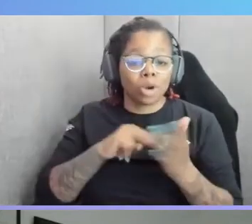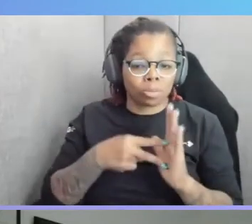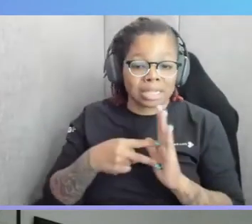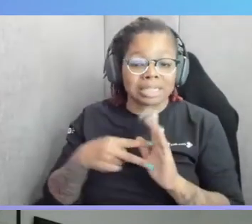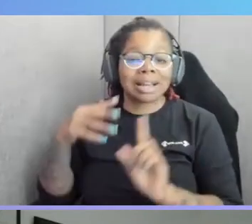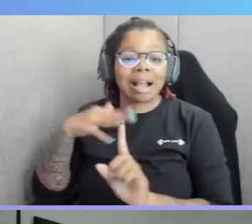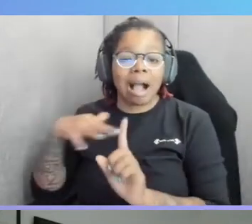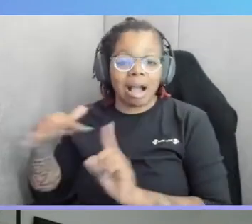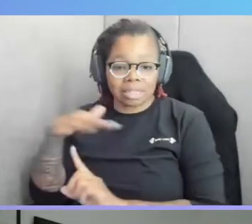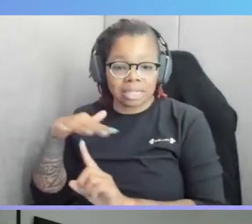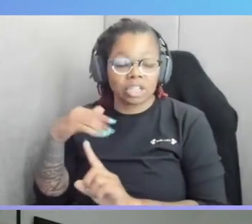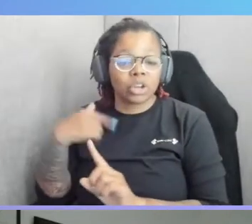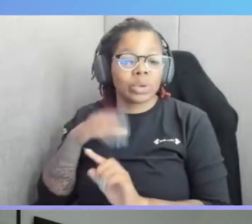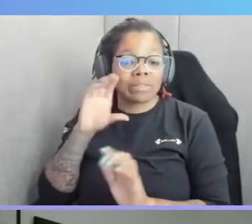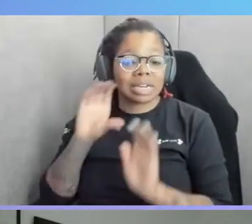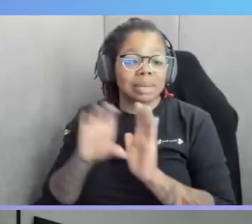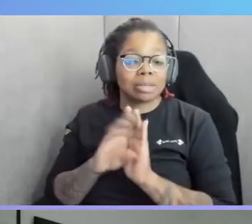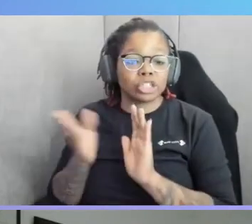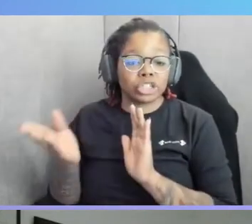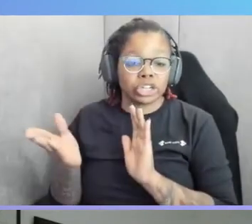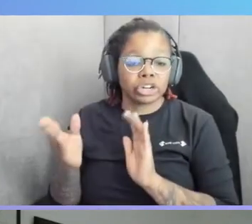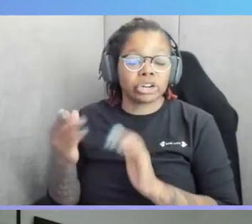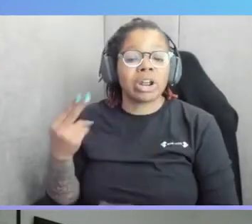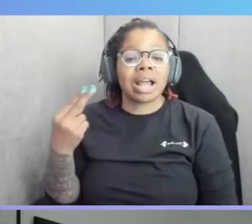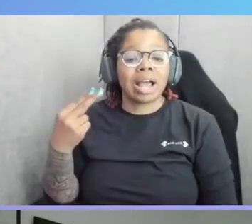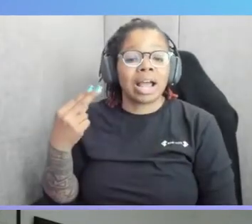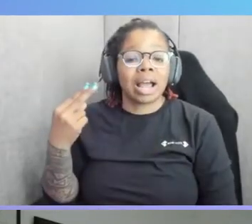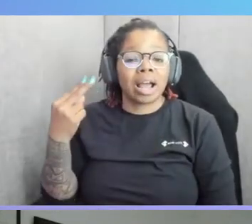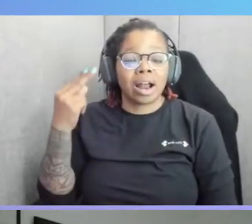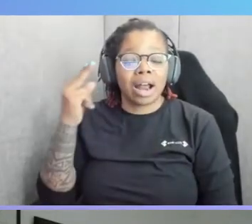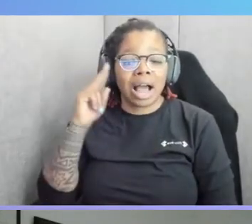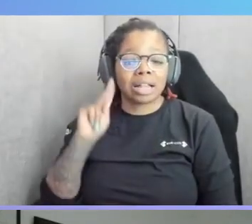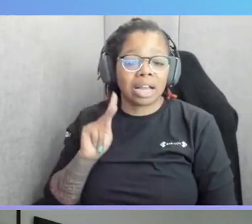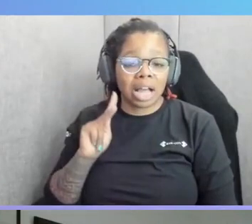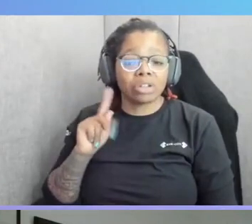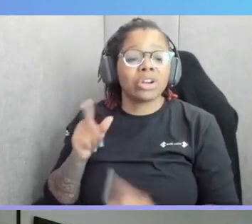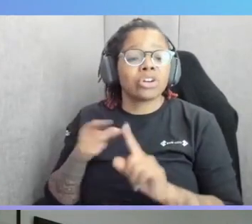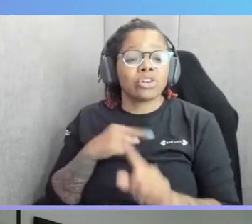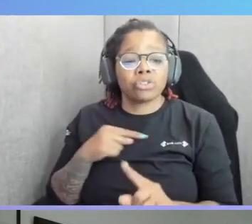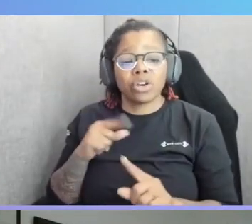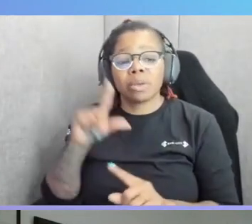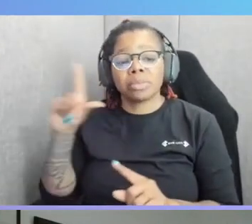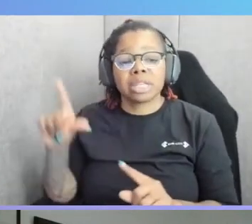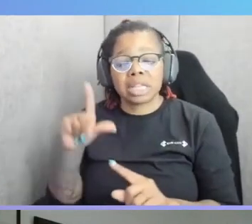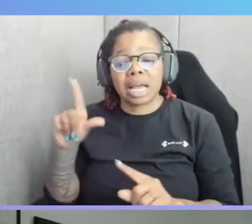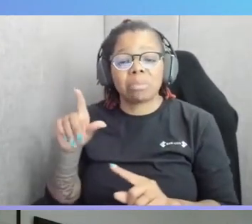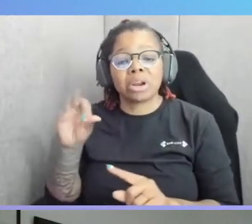have an image here of Helen Keller from the library's free to use and reuse image collection. We do have this